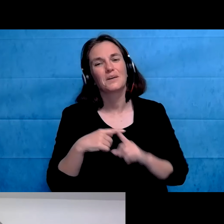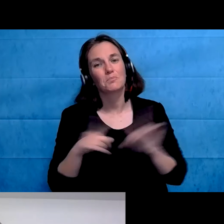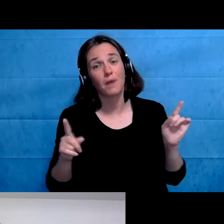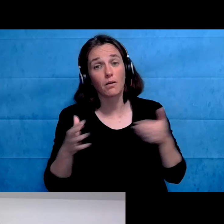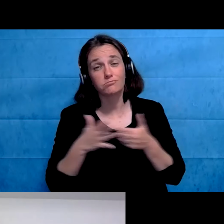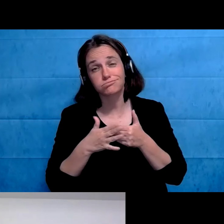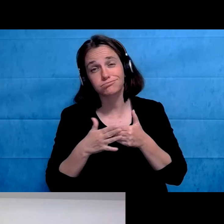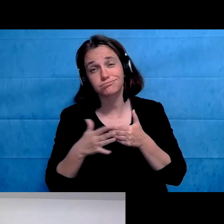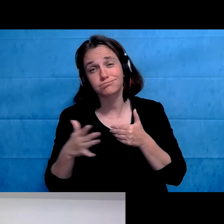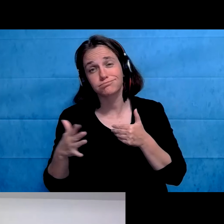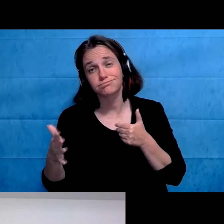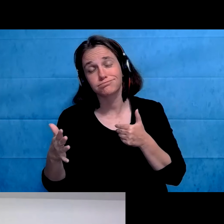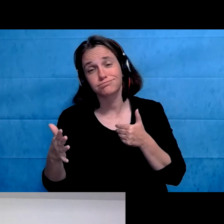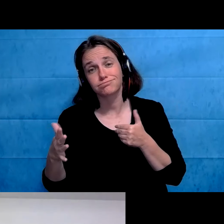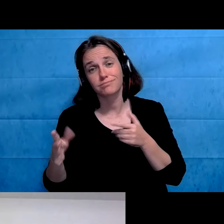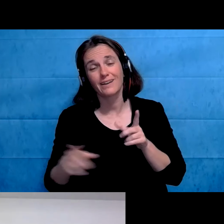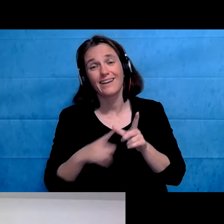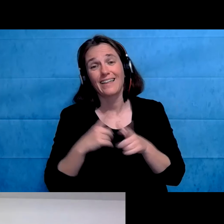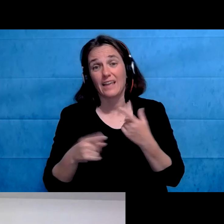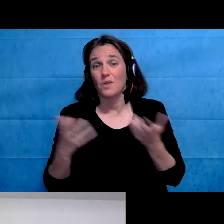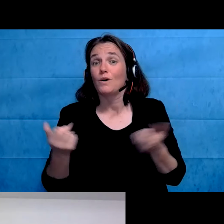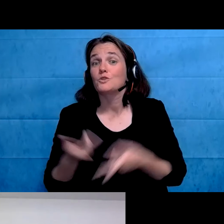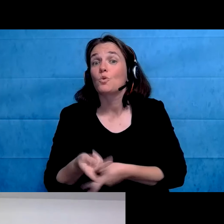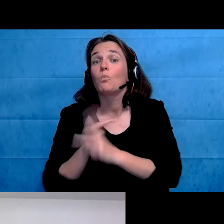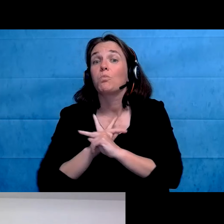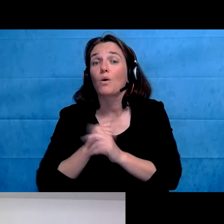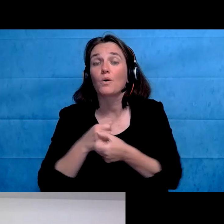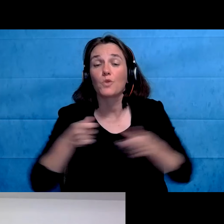and then want to borrow the walker or the rollator.